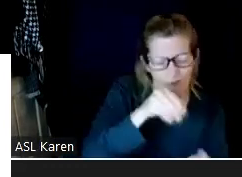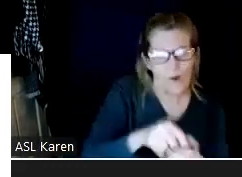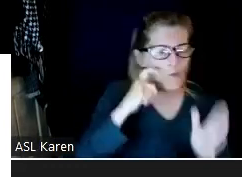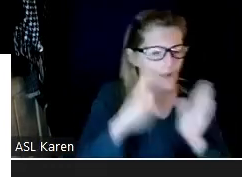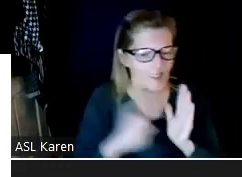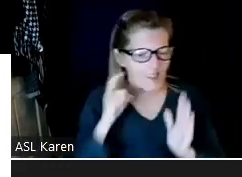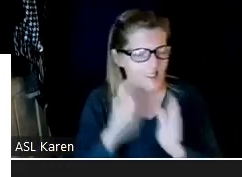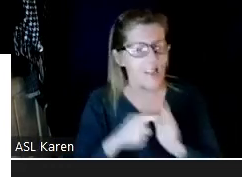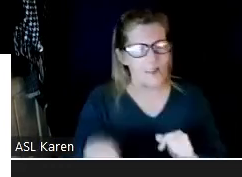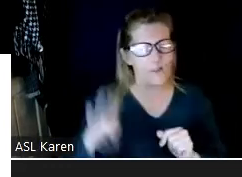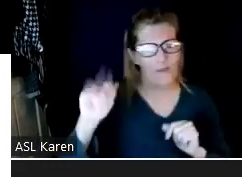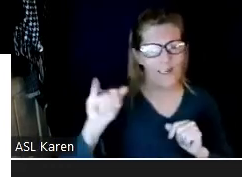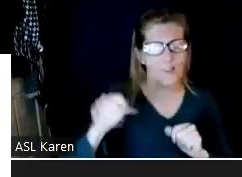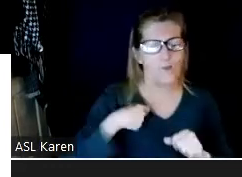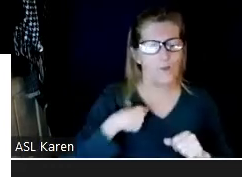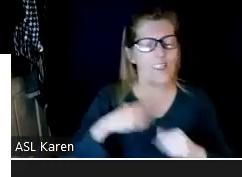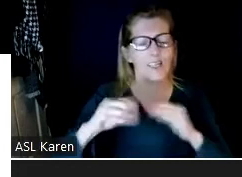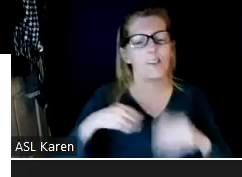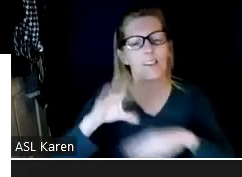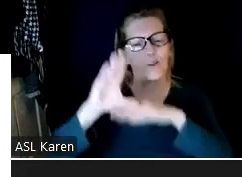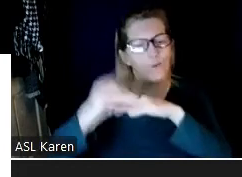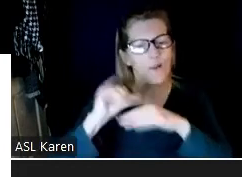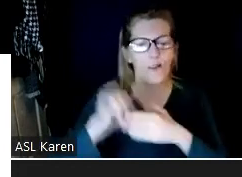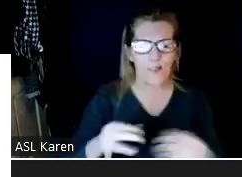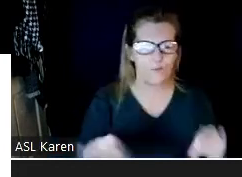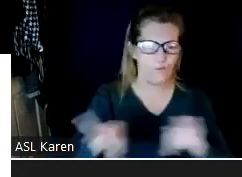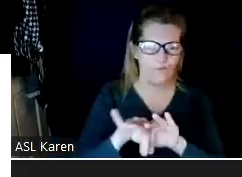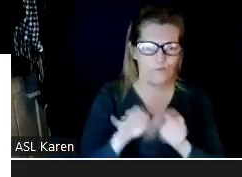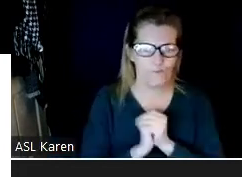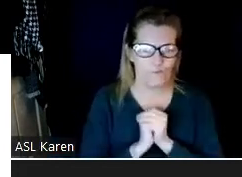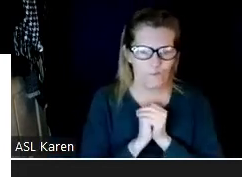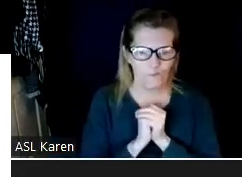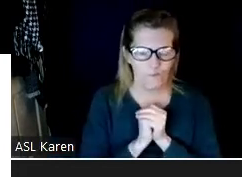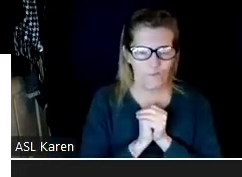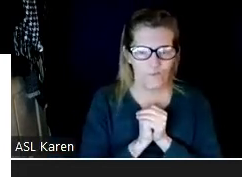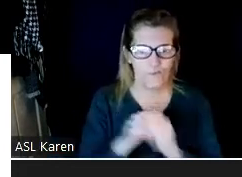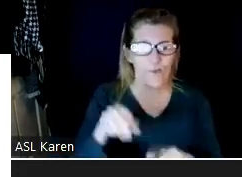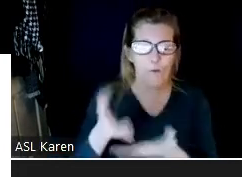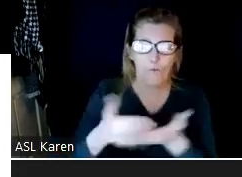biases so that we can minimize them as important as part of this effort we are applying our